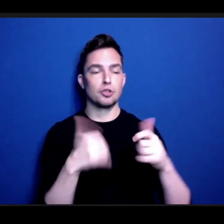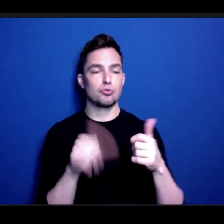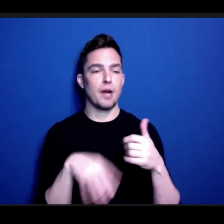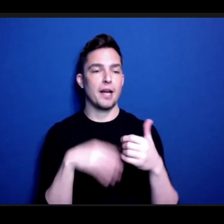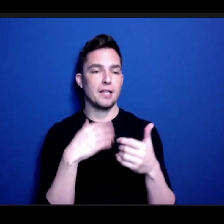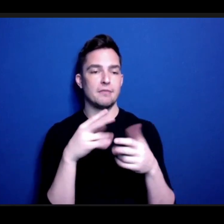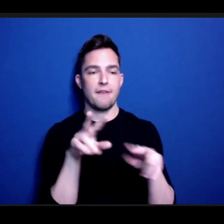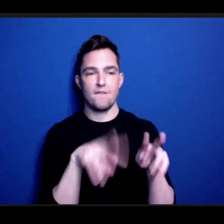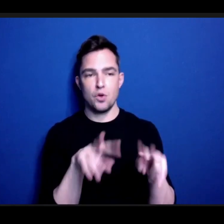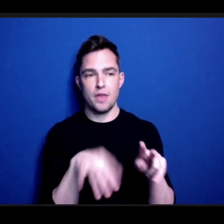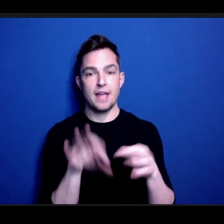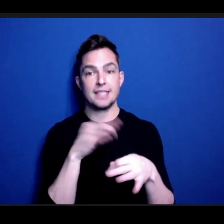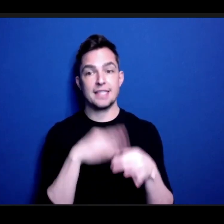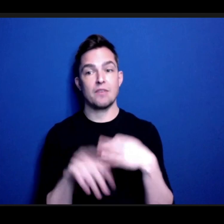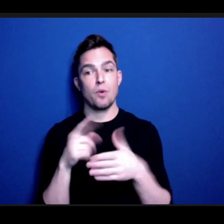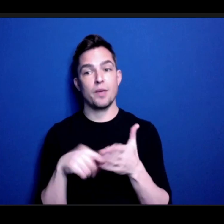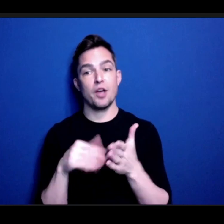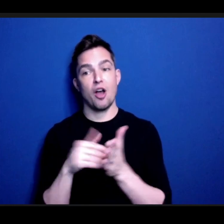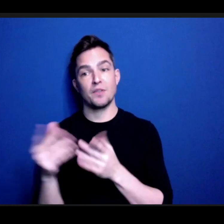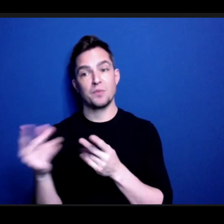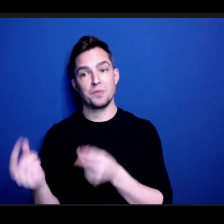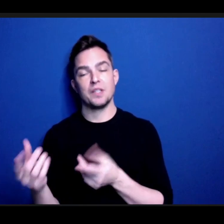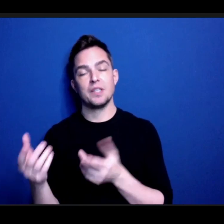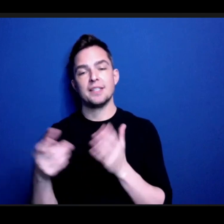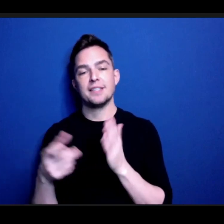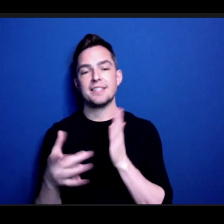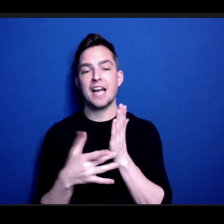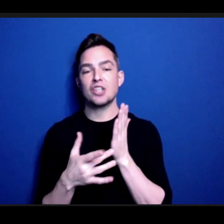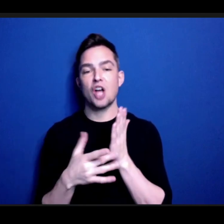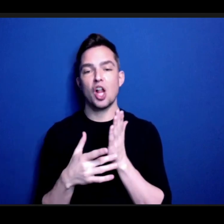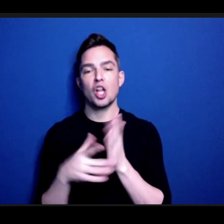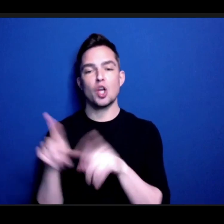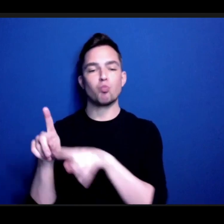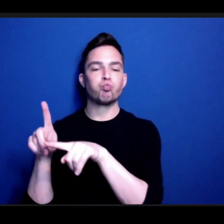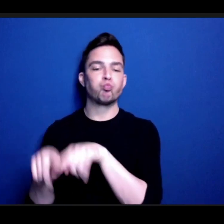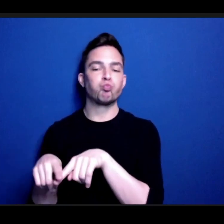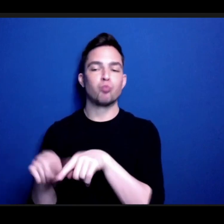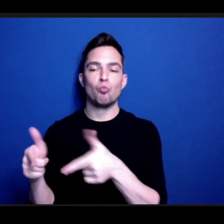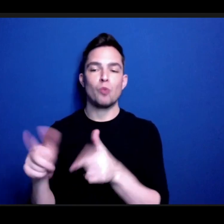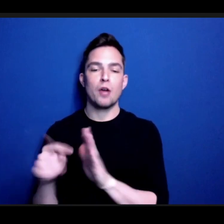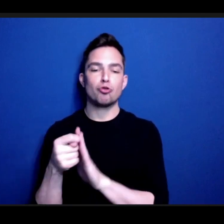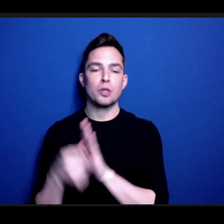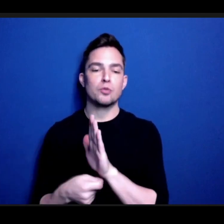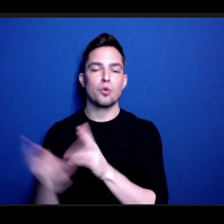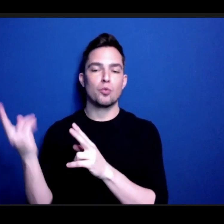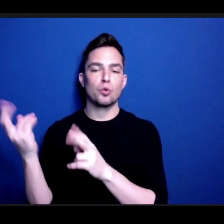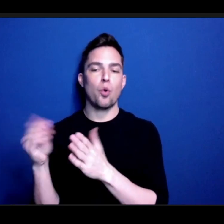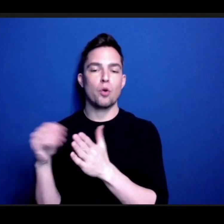Versus what we often do is we defer to technology to transcribe, to record, which are all markers